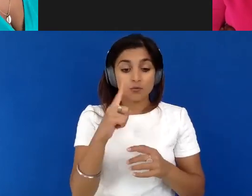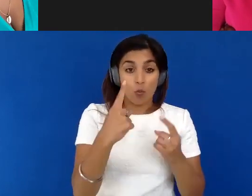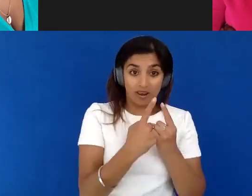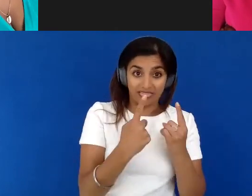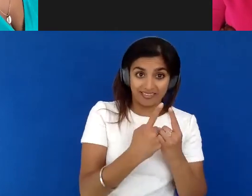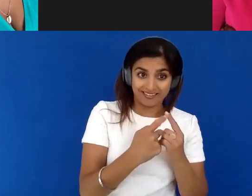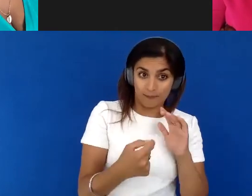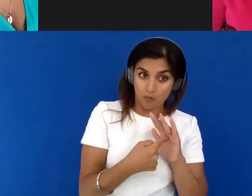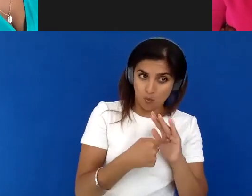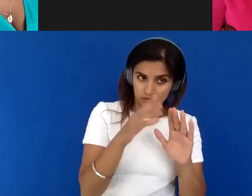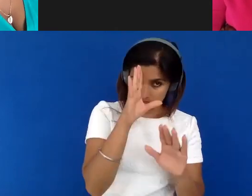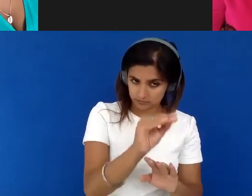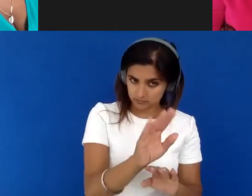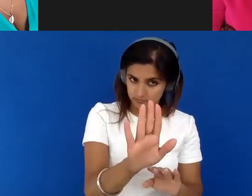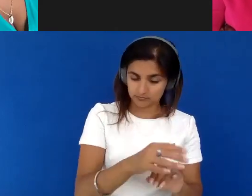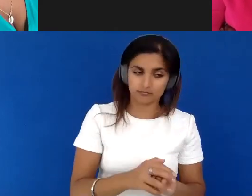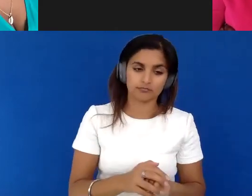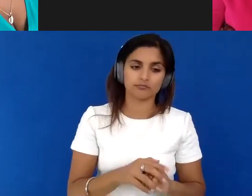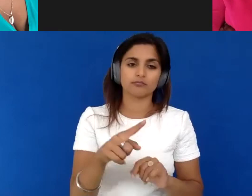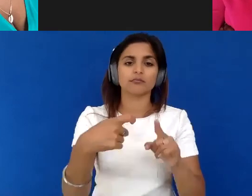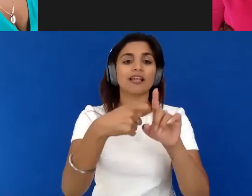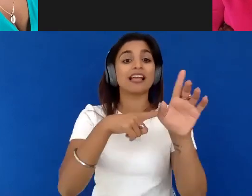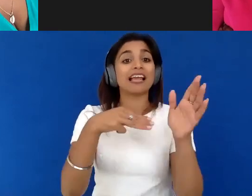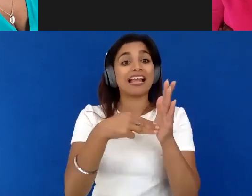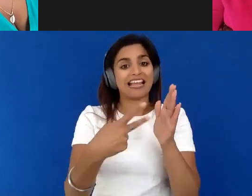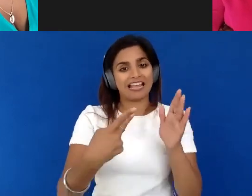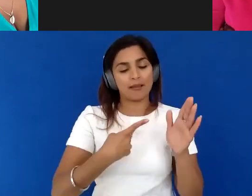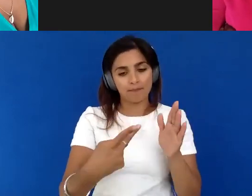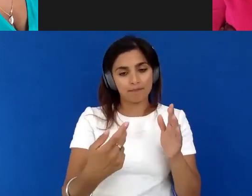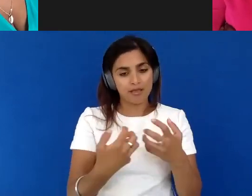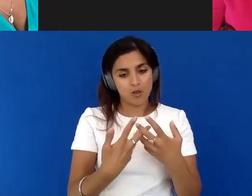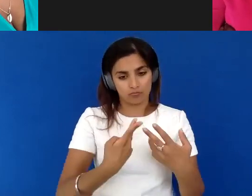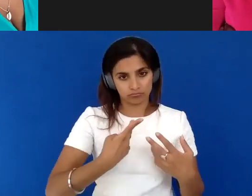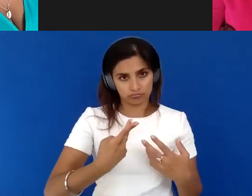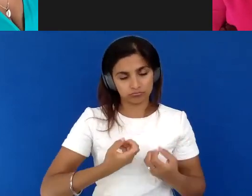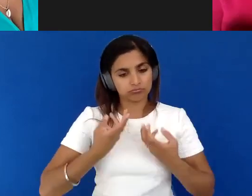the, the way that Kym and I do speak about these particular topics it's how